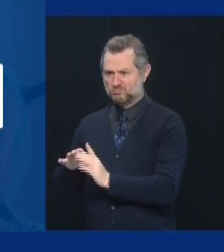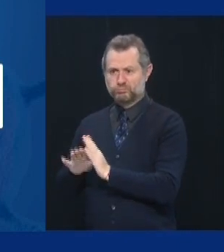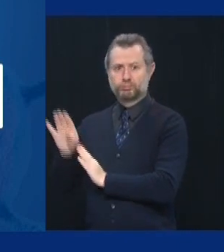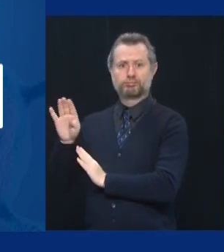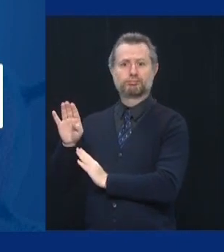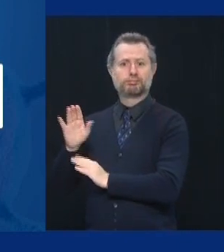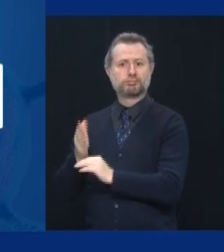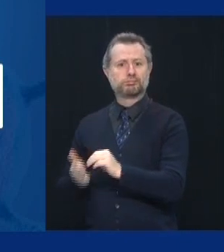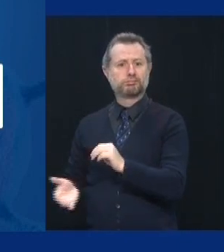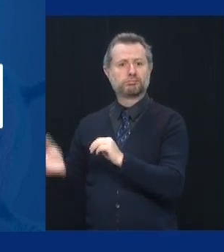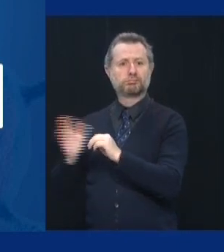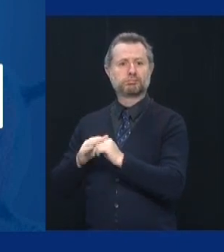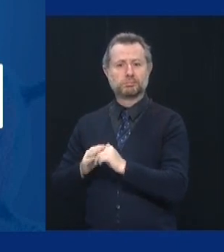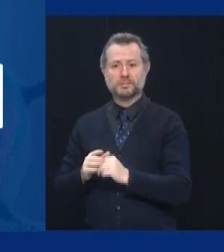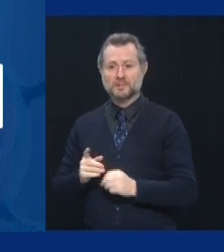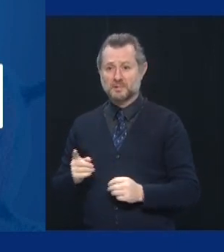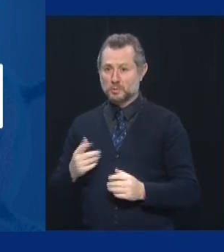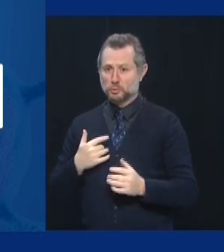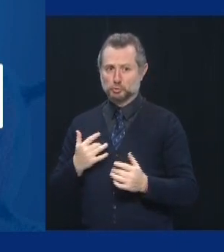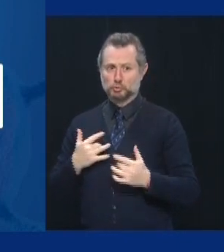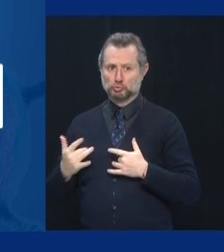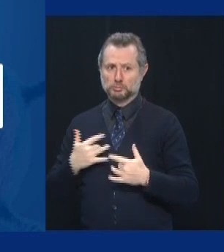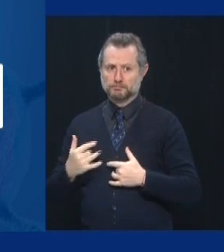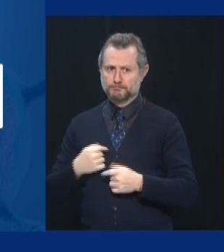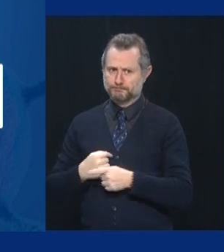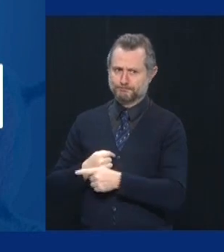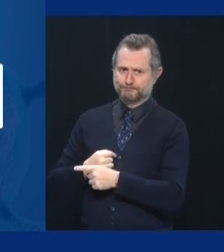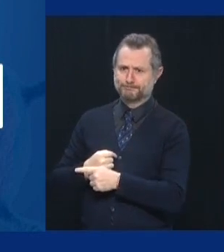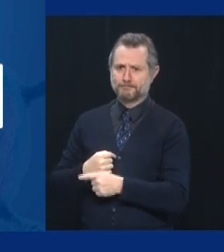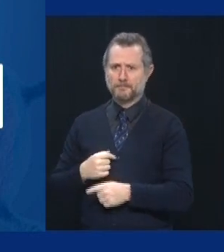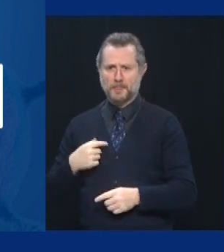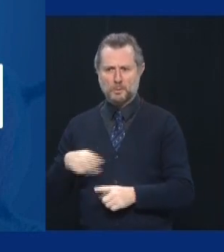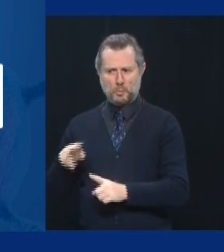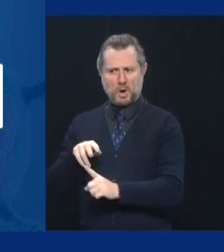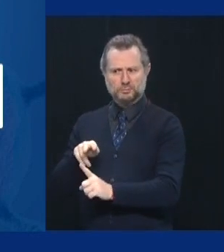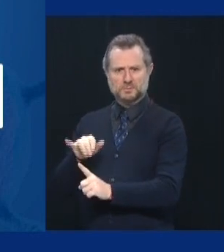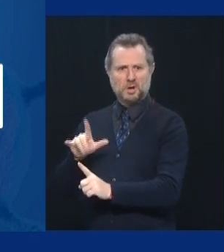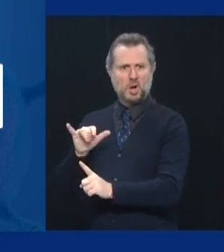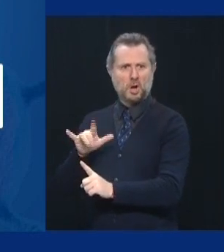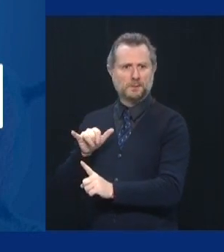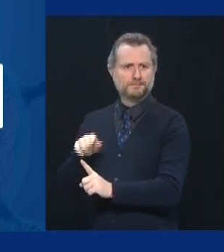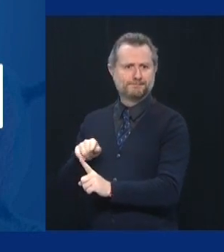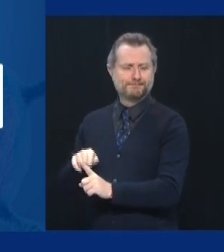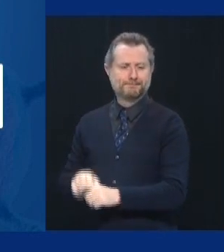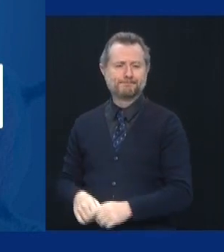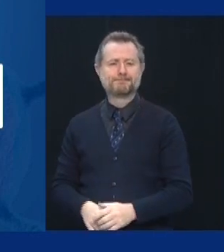BEHAVIOR ACROSS THE STATE. LONG ISLAND HAS TAKEN A RELATIVE